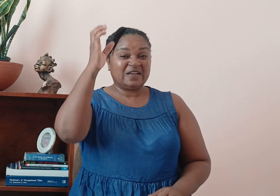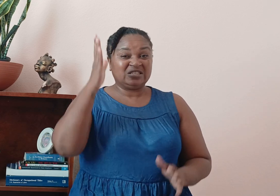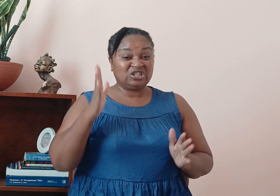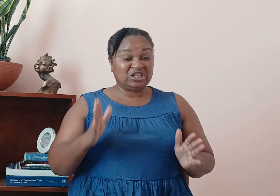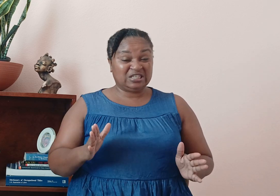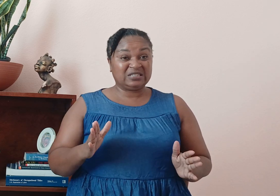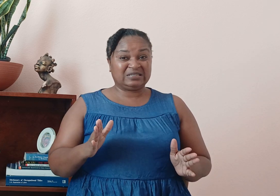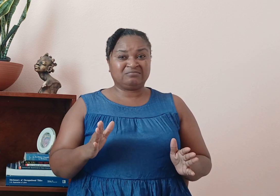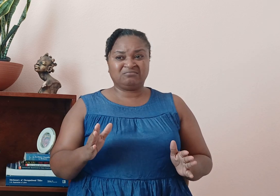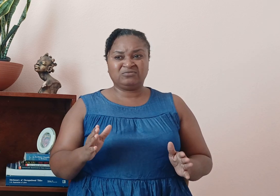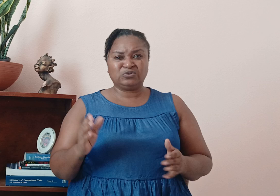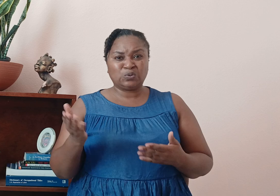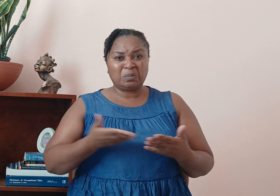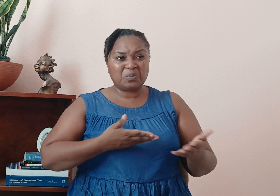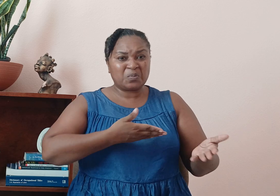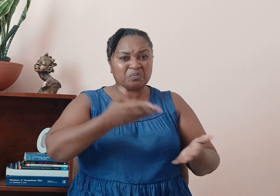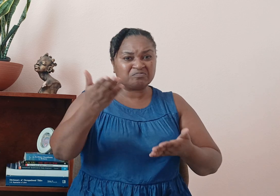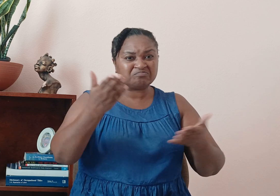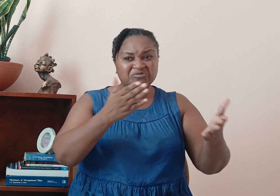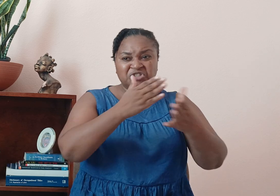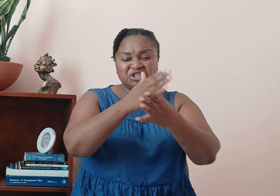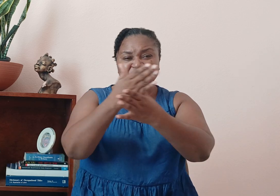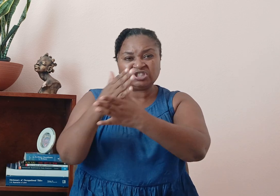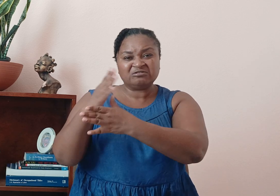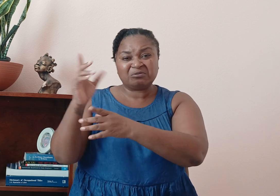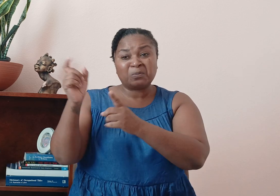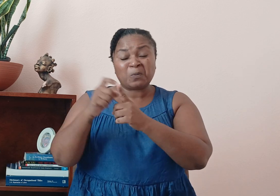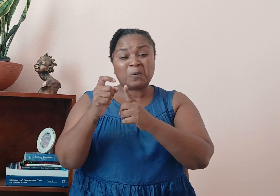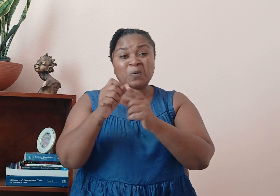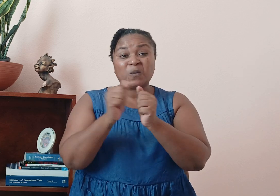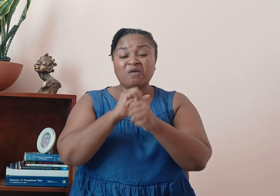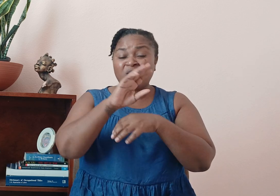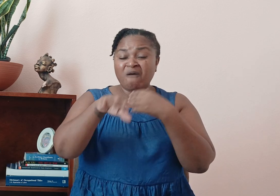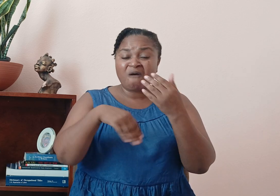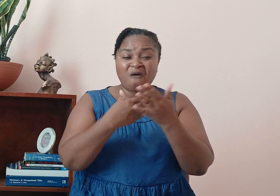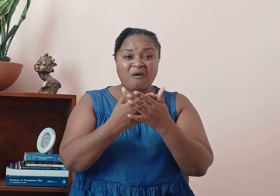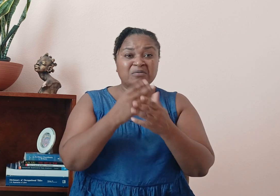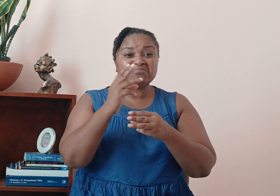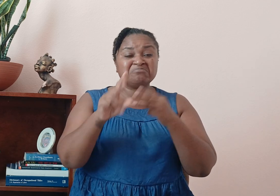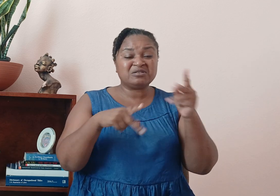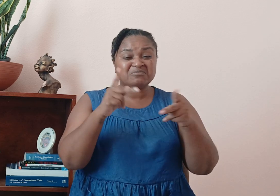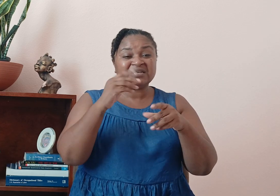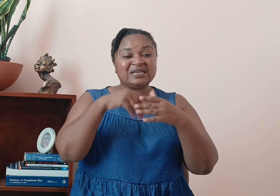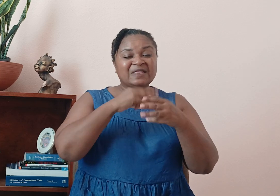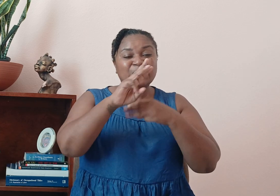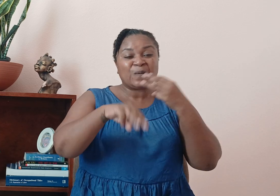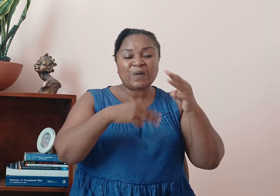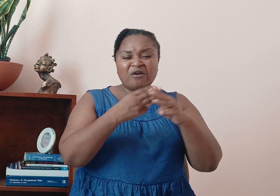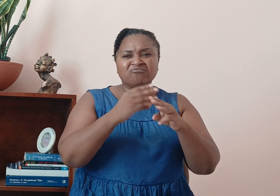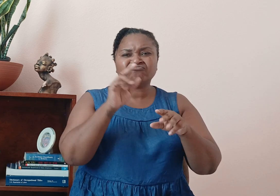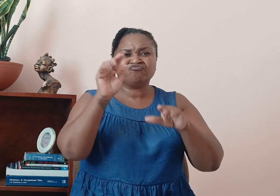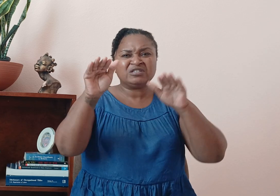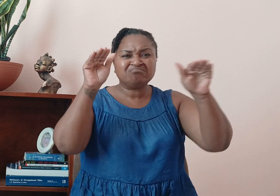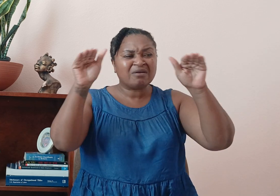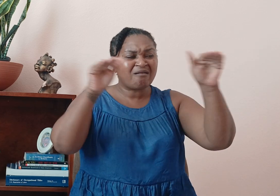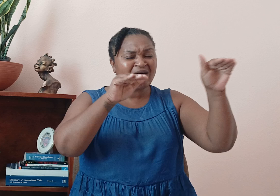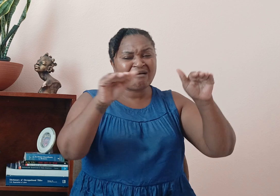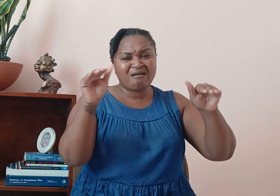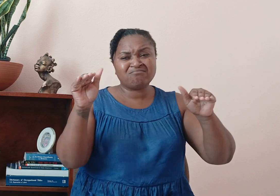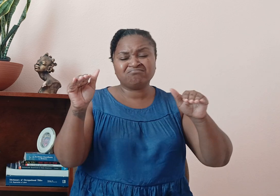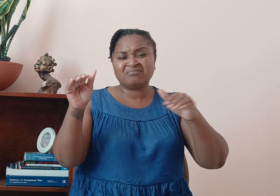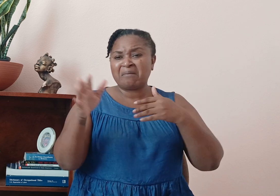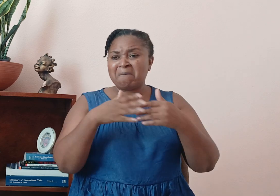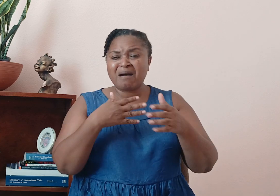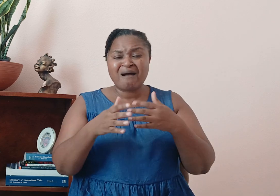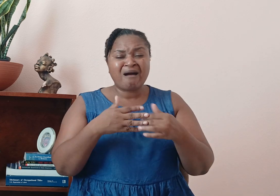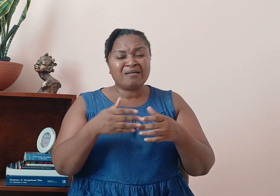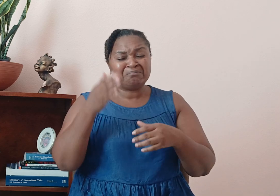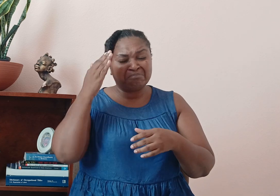to all people of the world. Remind them, Lord, that even though the work may be difficult at